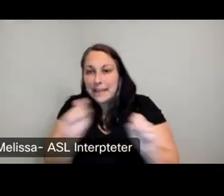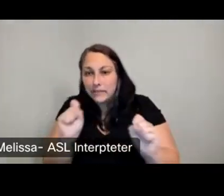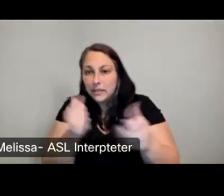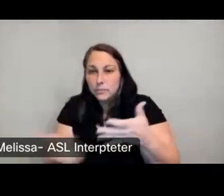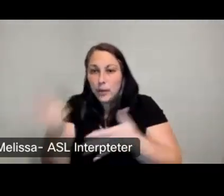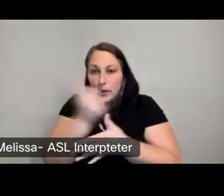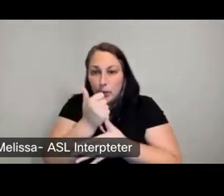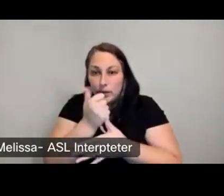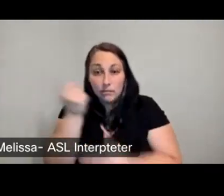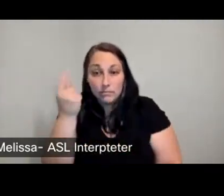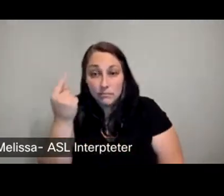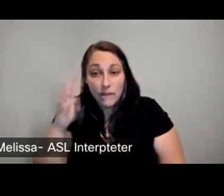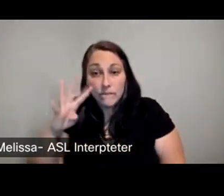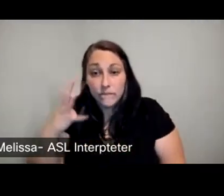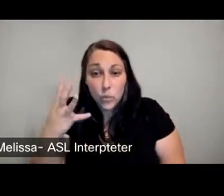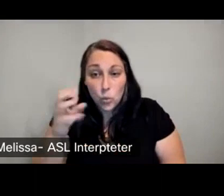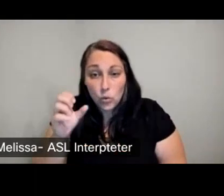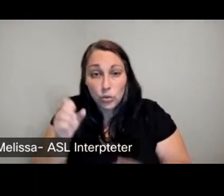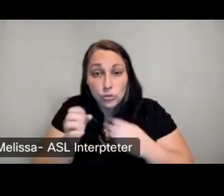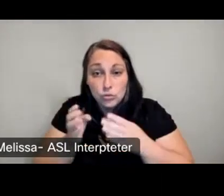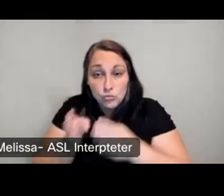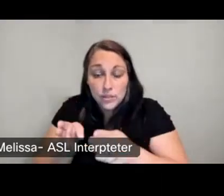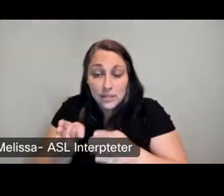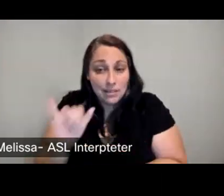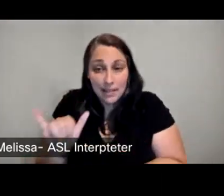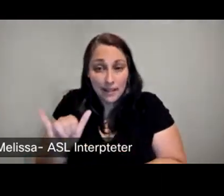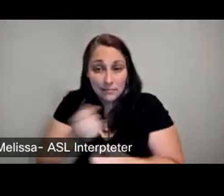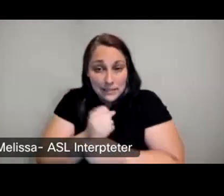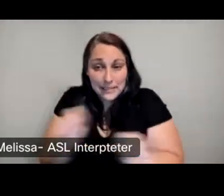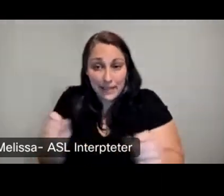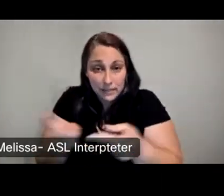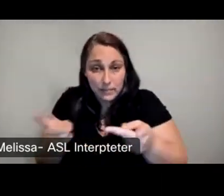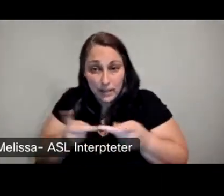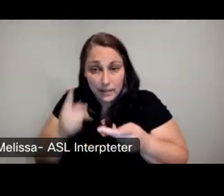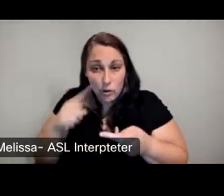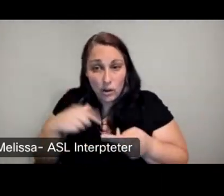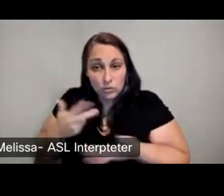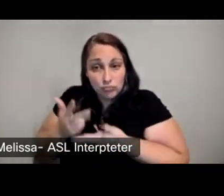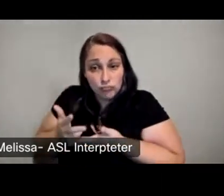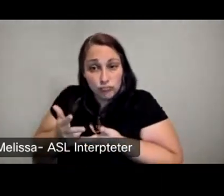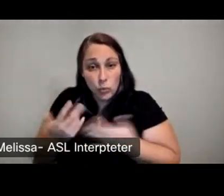safest place for us to wait until it's time for us to move forward because of the traffic at Eastern